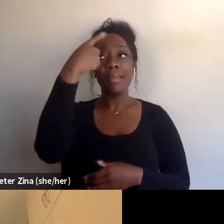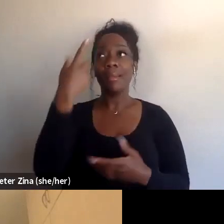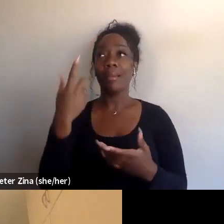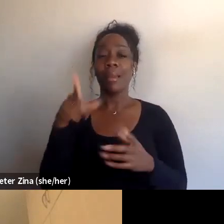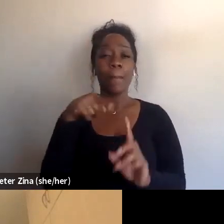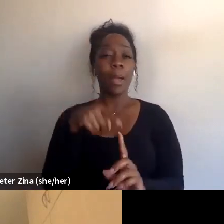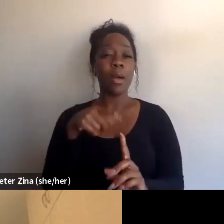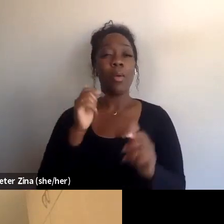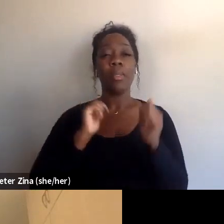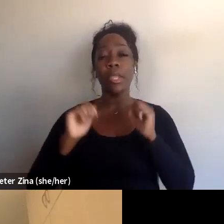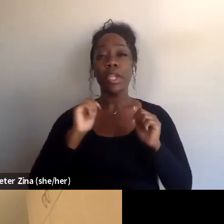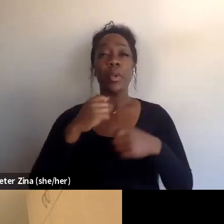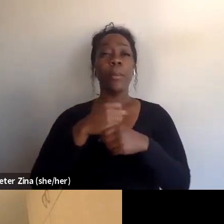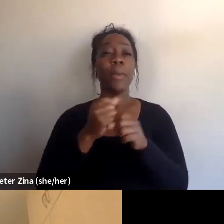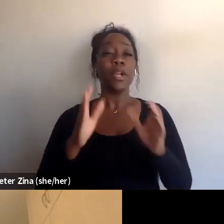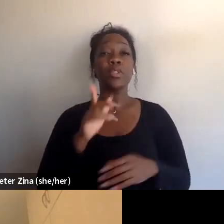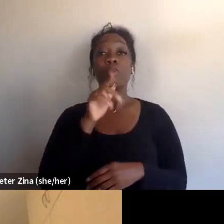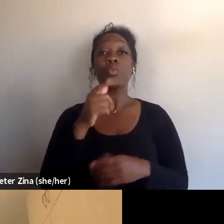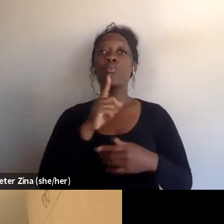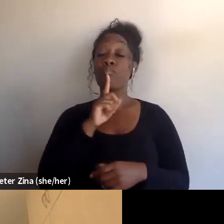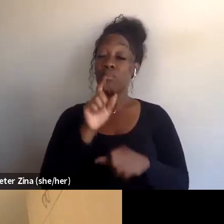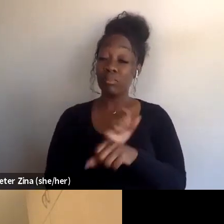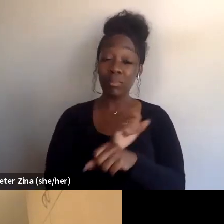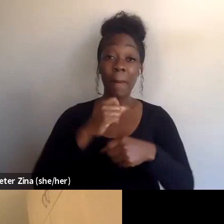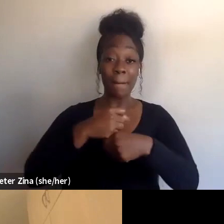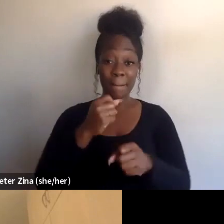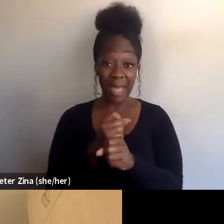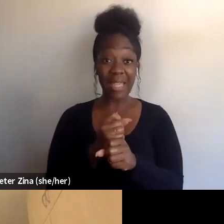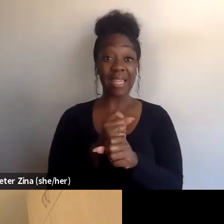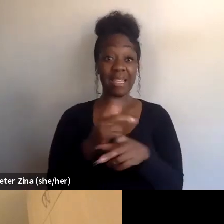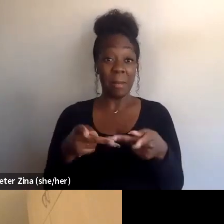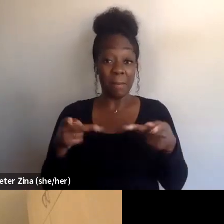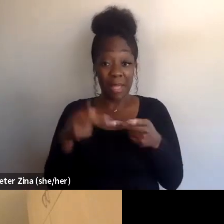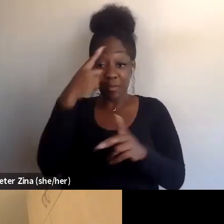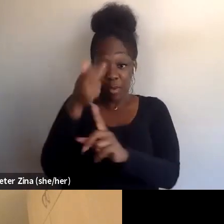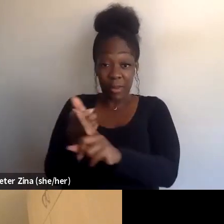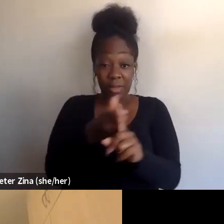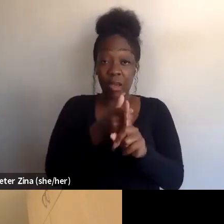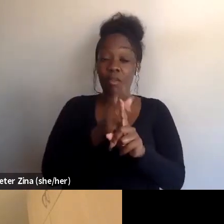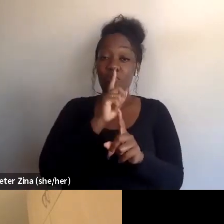theater makers who are really making in market still a large part focused on males.